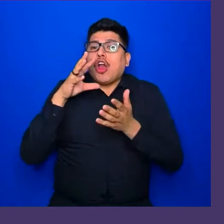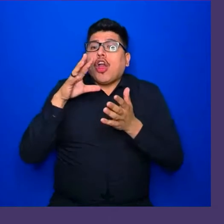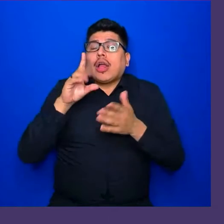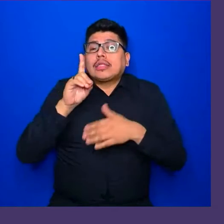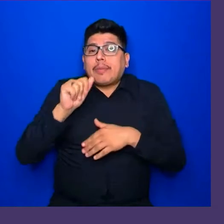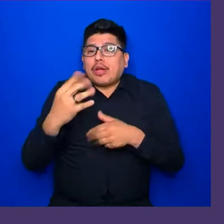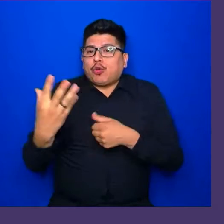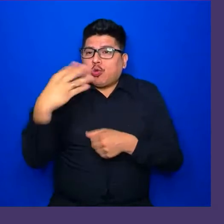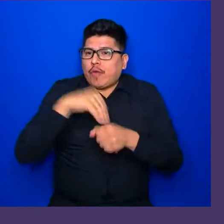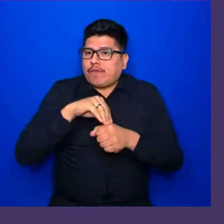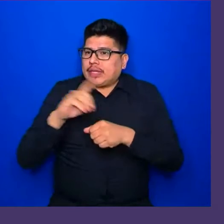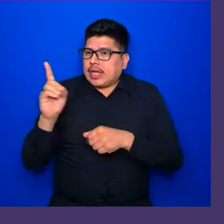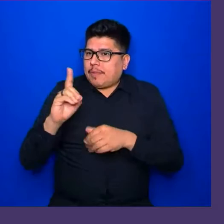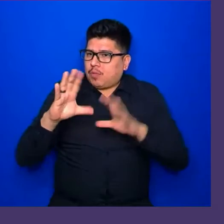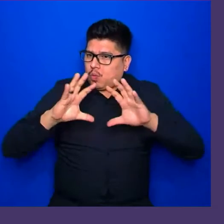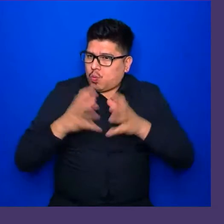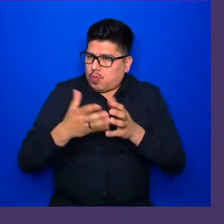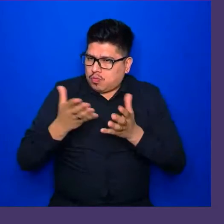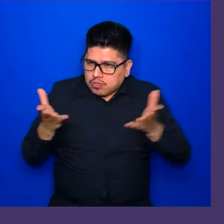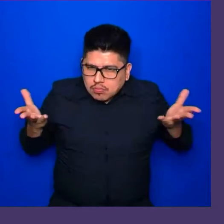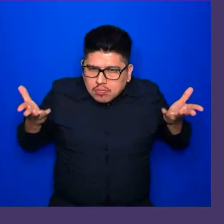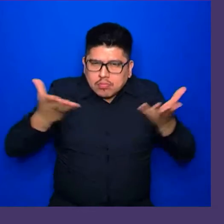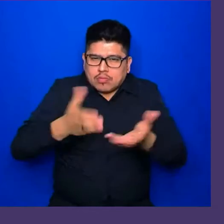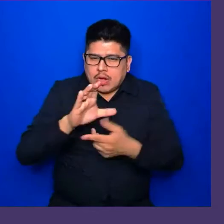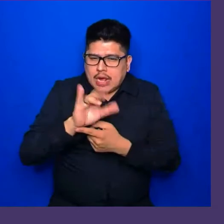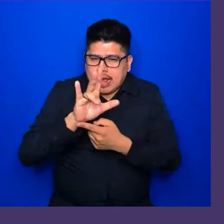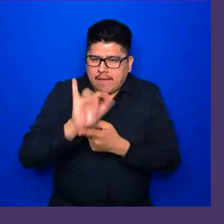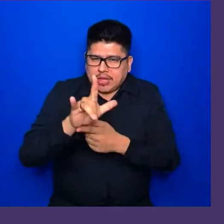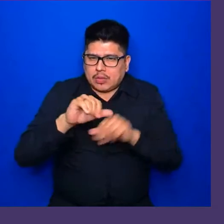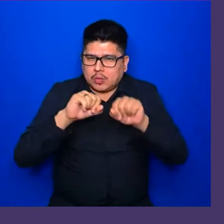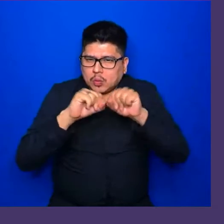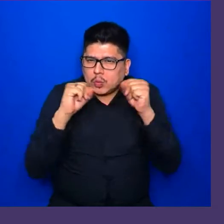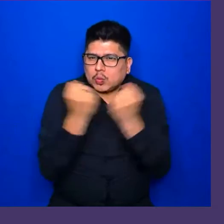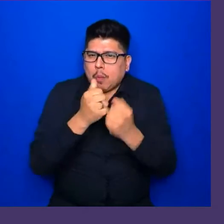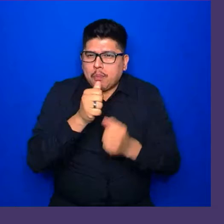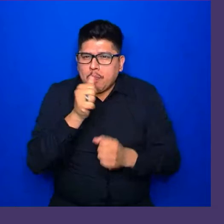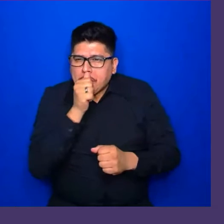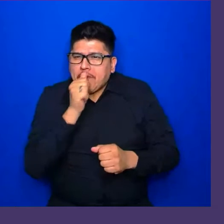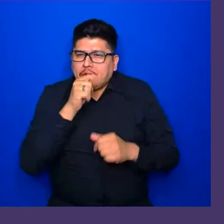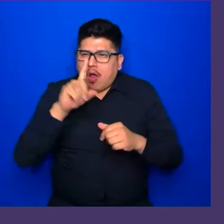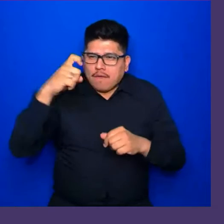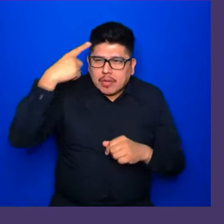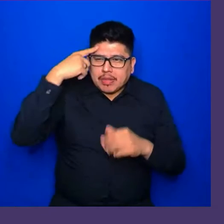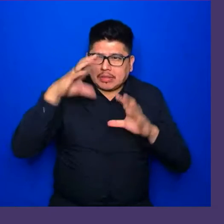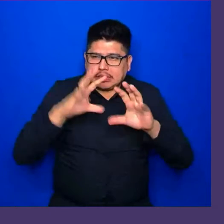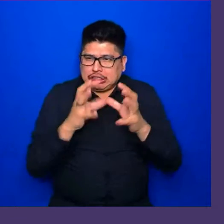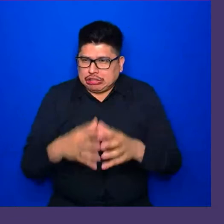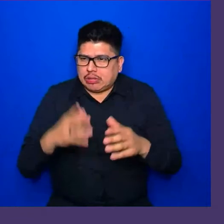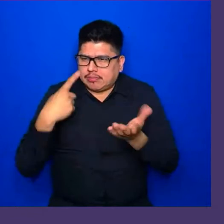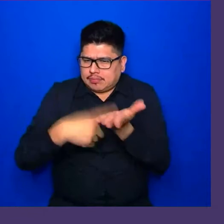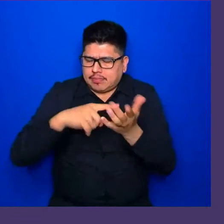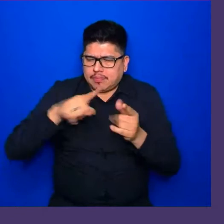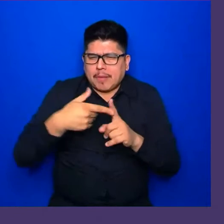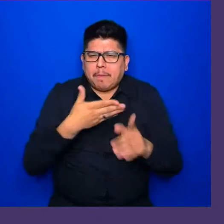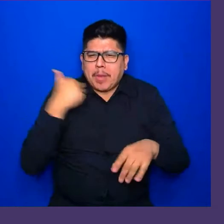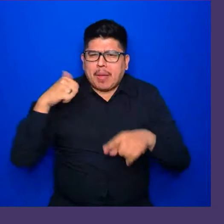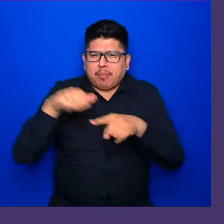about best practices, good practices, promising practices on disability inclusive democracy. Also, this is within the GLAD Network,